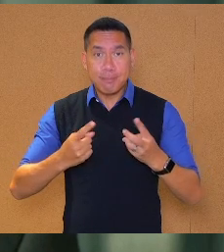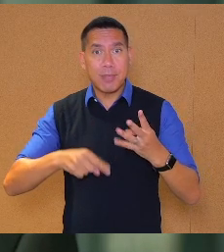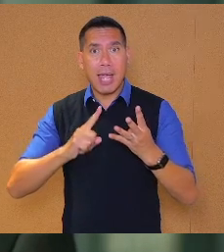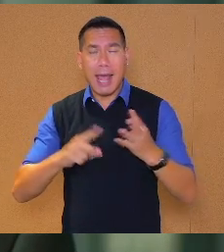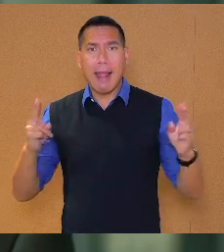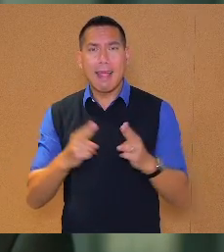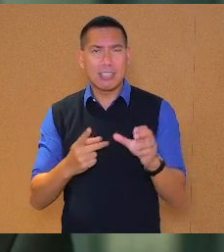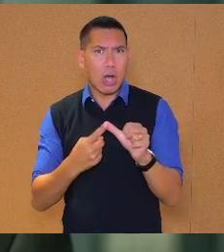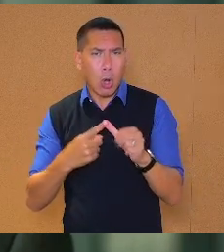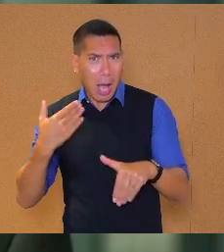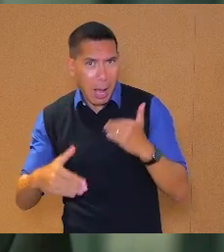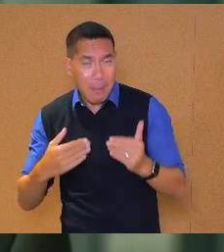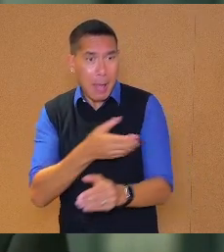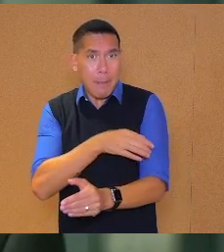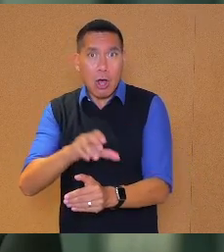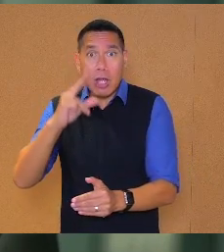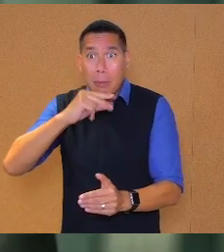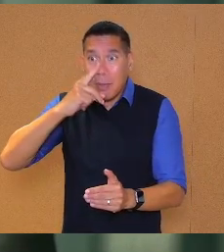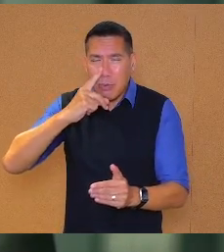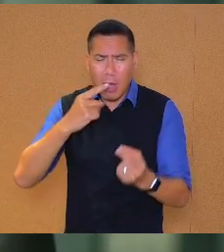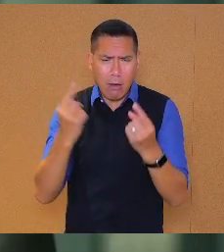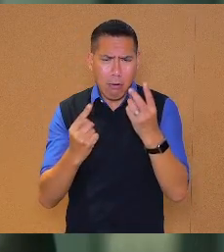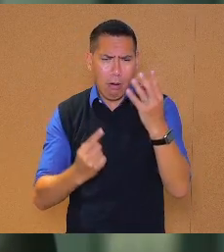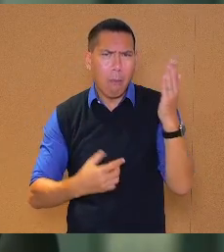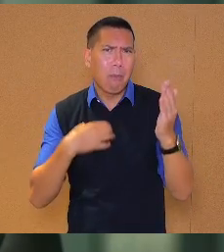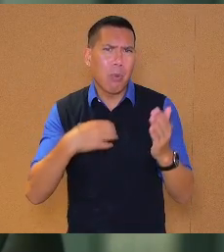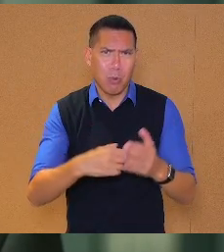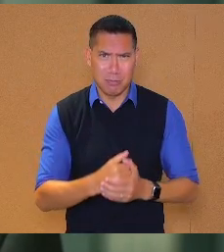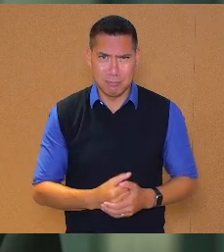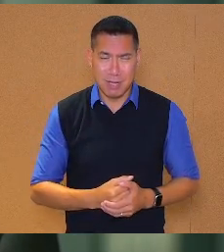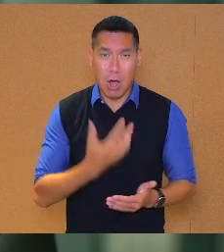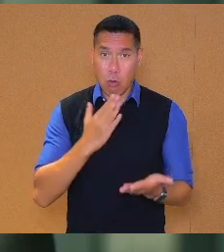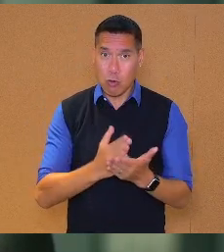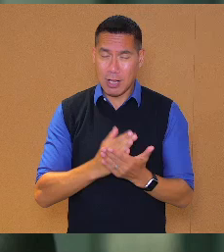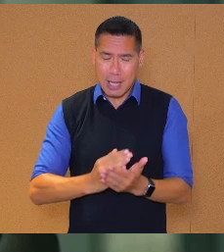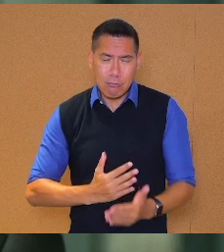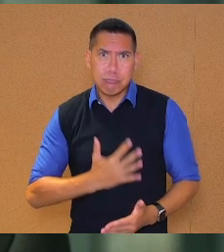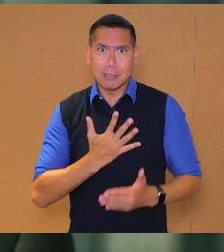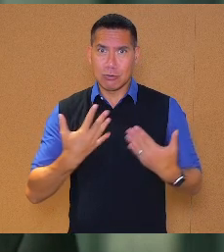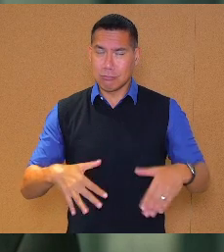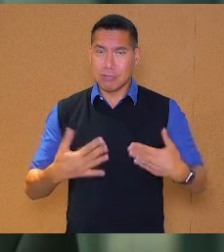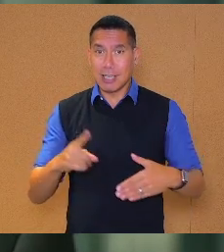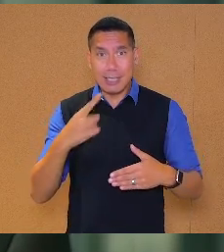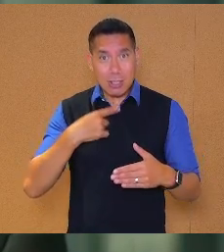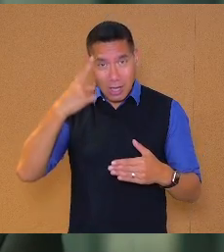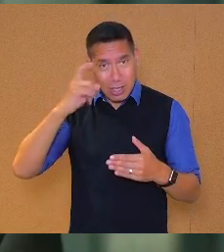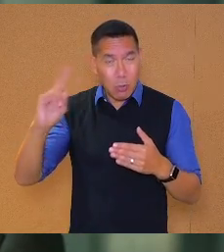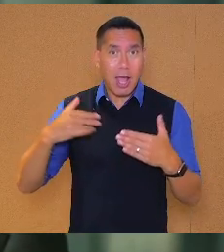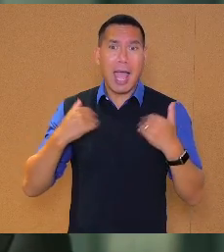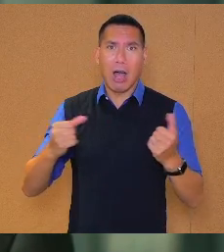and many more. I was also impressed to see how initiatives responded to both the health and logistical